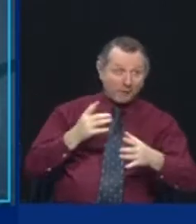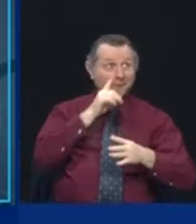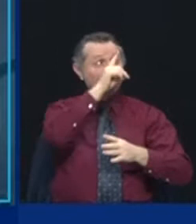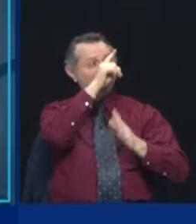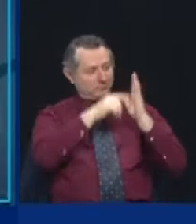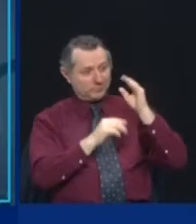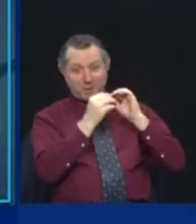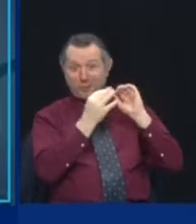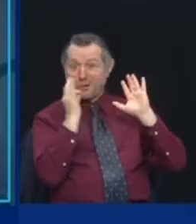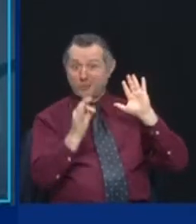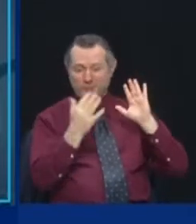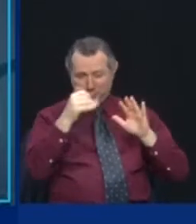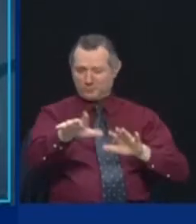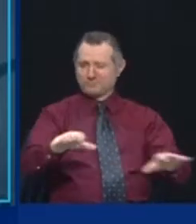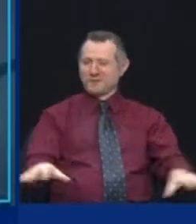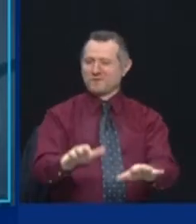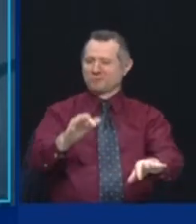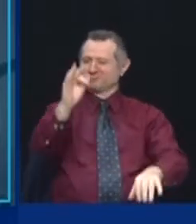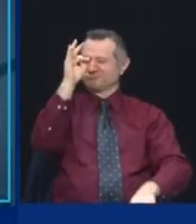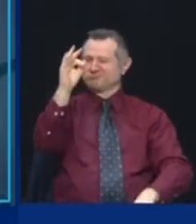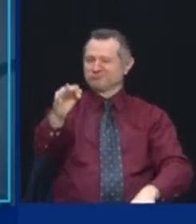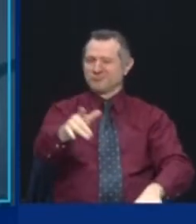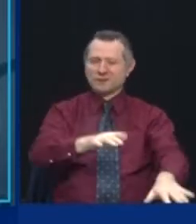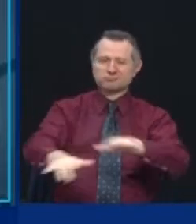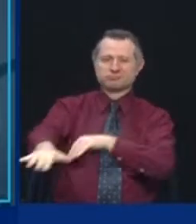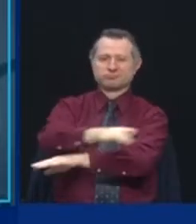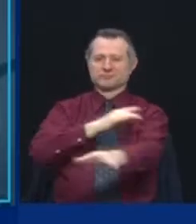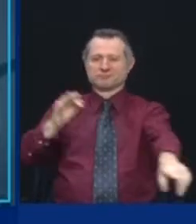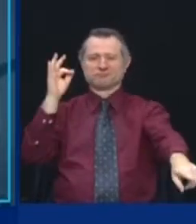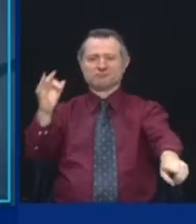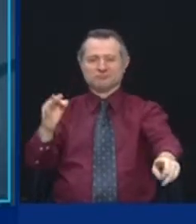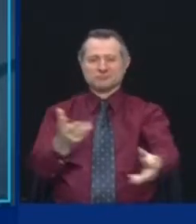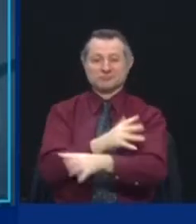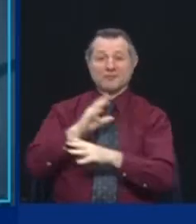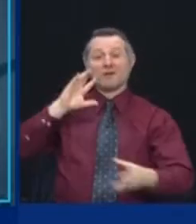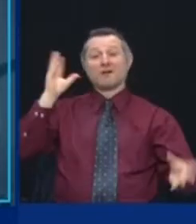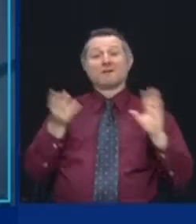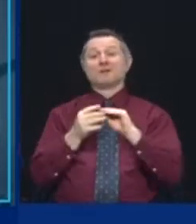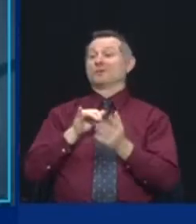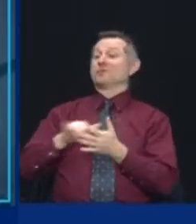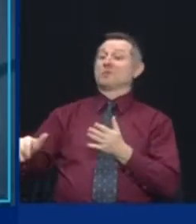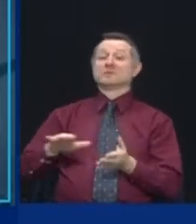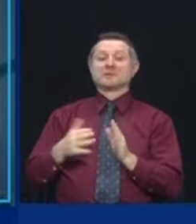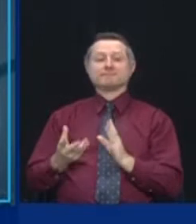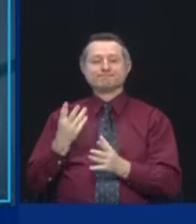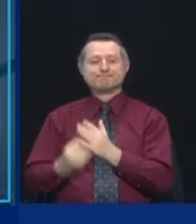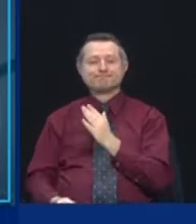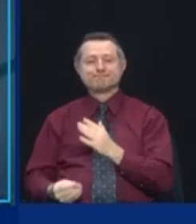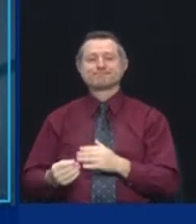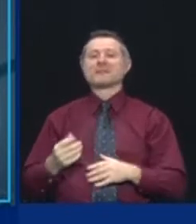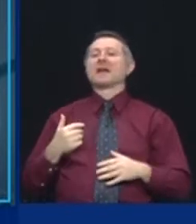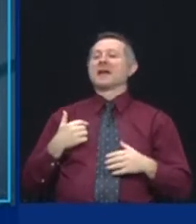NEW YORKERS. IT IS A FUNCTION OF THE COLLECTIVE. IT'S THE BEHAVIOR OF THE